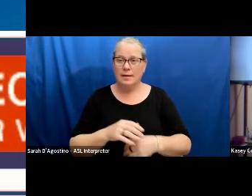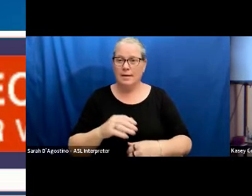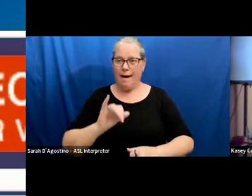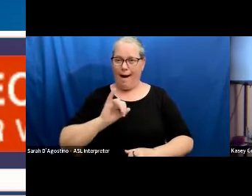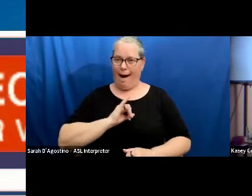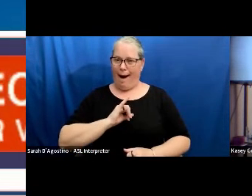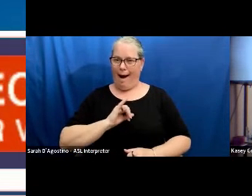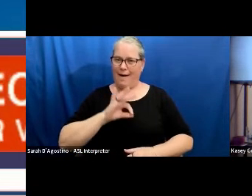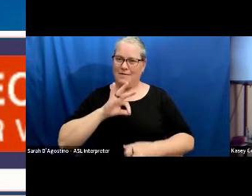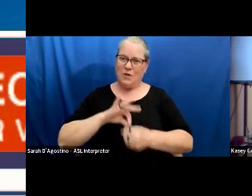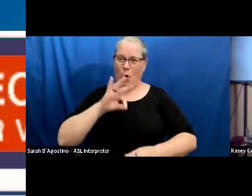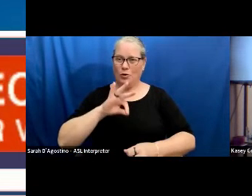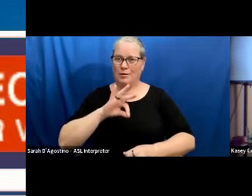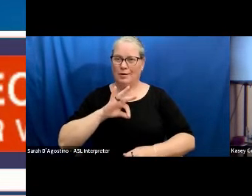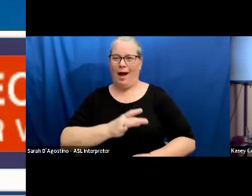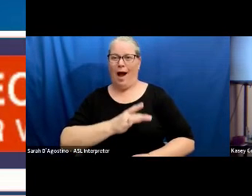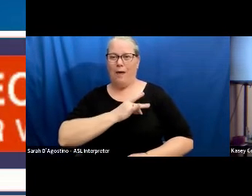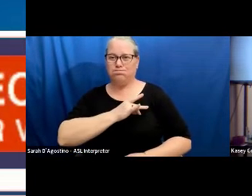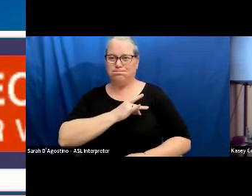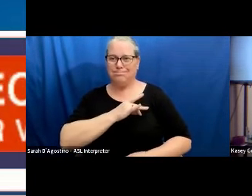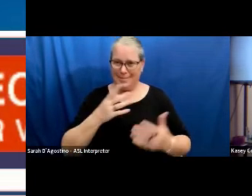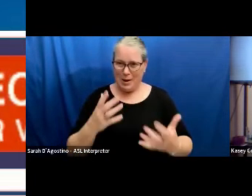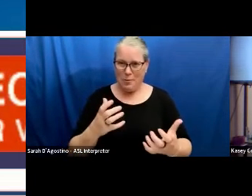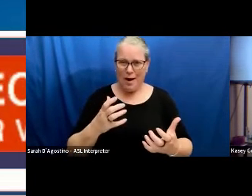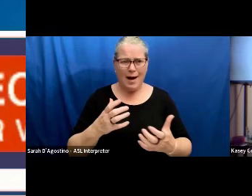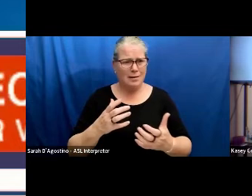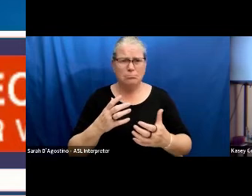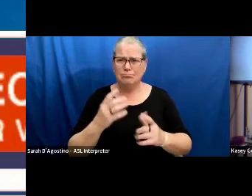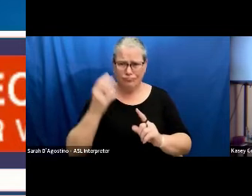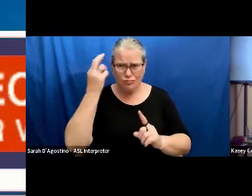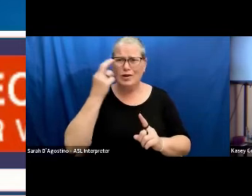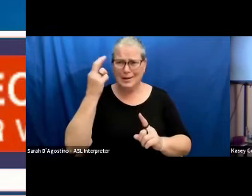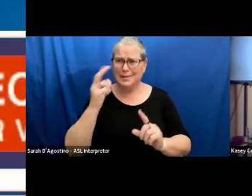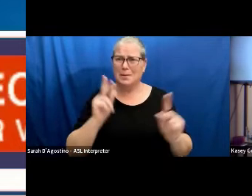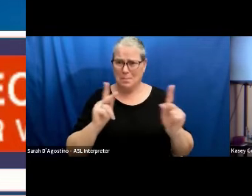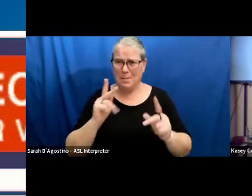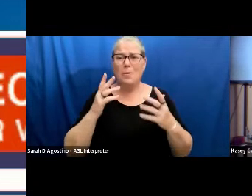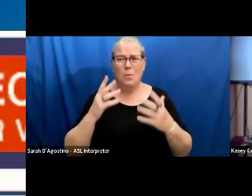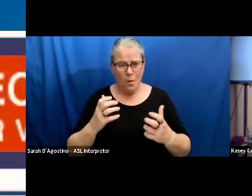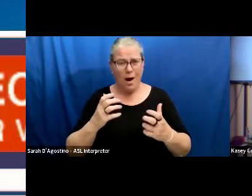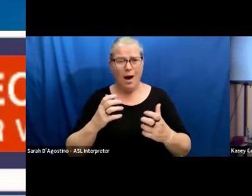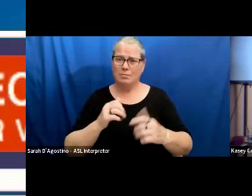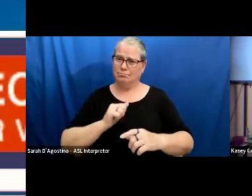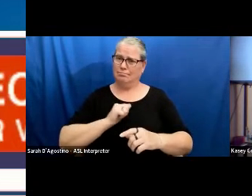um there are a lot of reasons why people want to go in person to vote